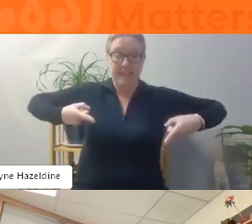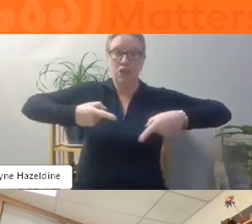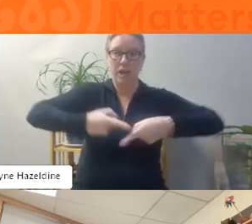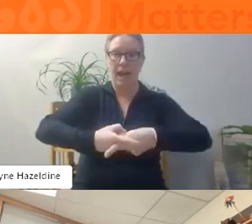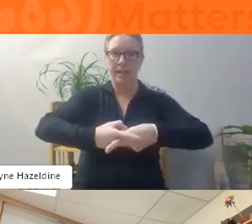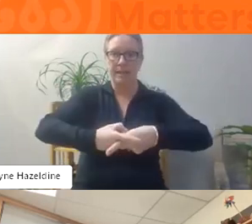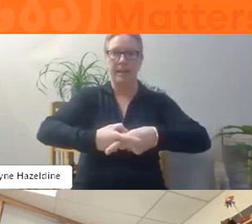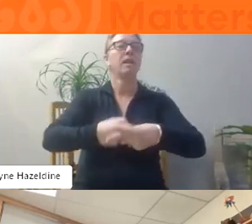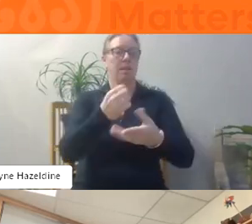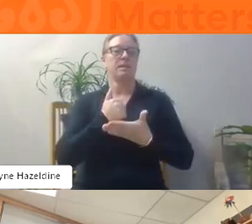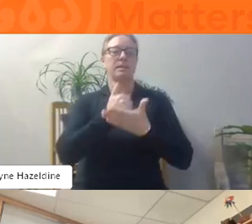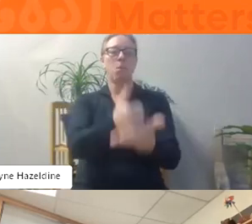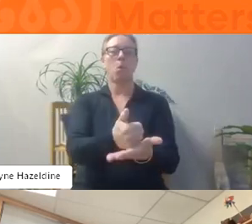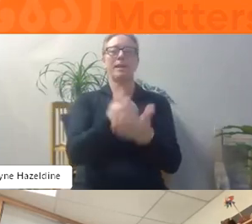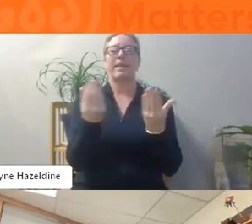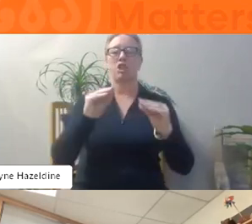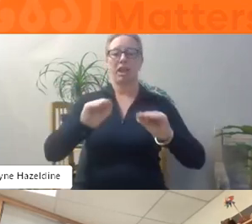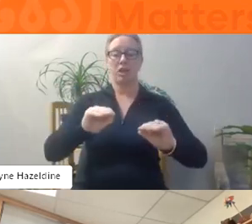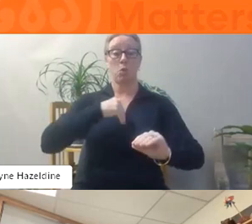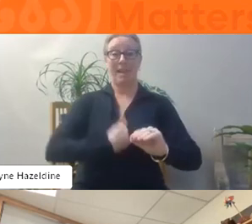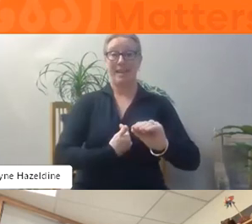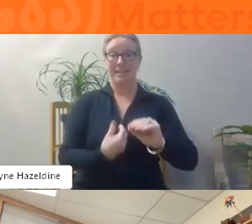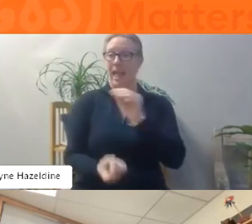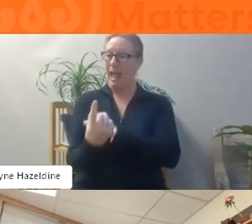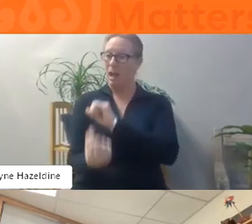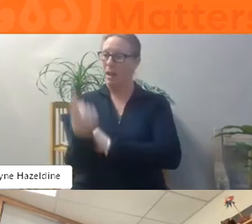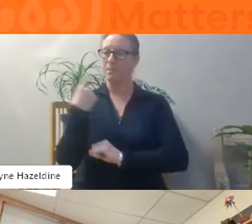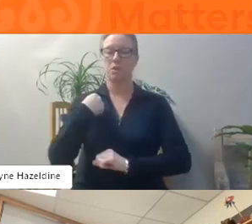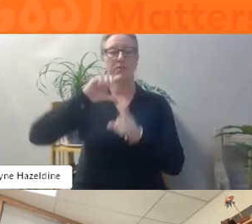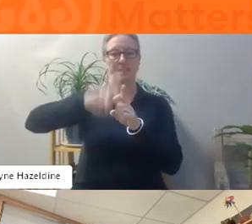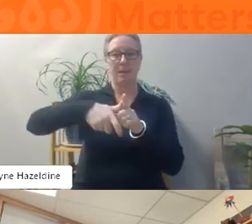educational needs and outcomes of mokopuna whaikaha. I've heard